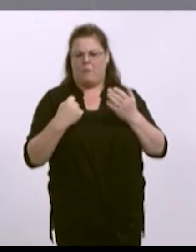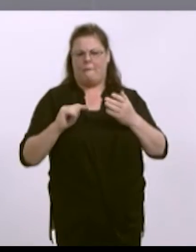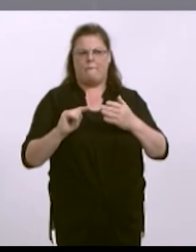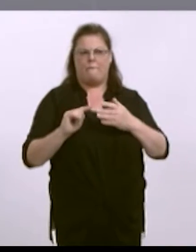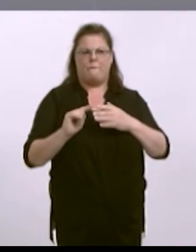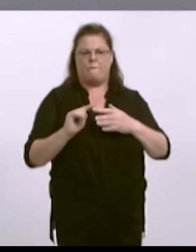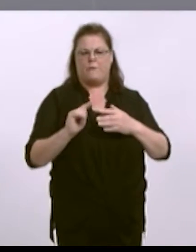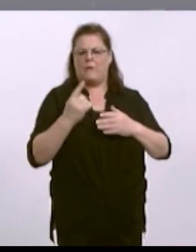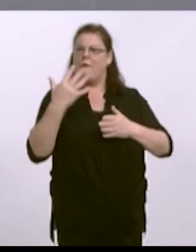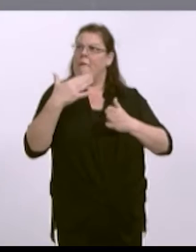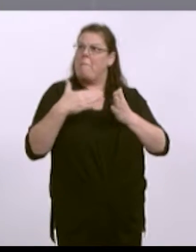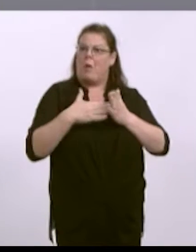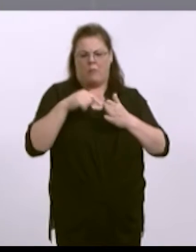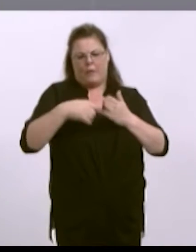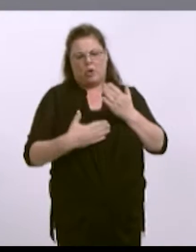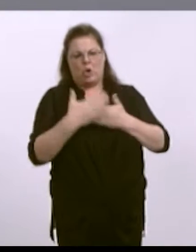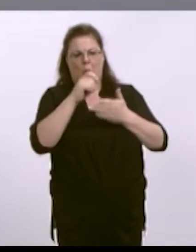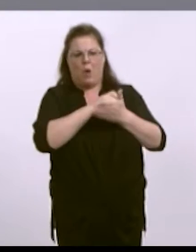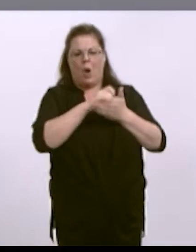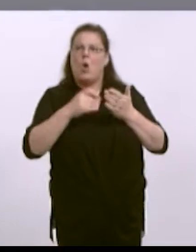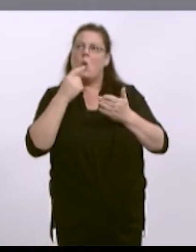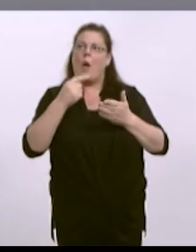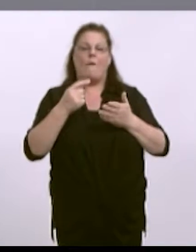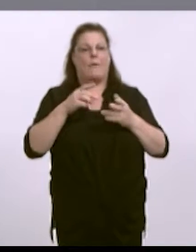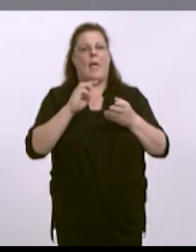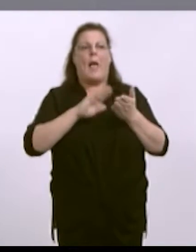Assembly, you have the backing for the black route, which is the most expensive M4 relief